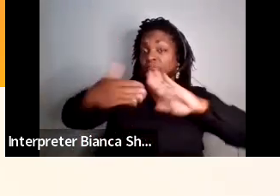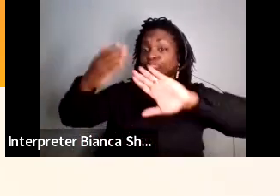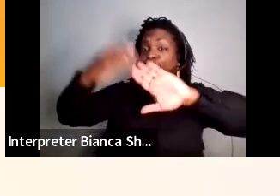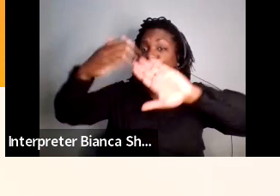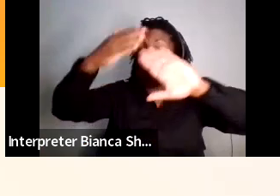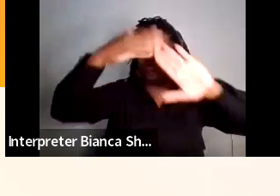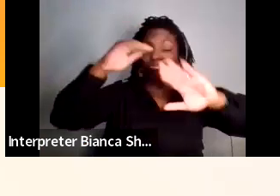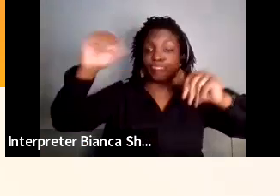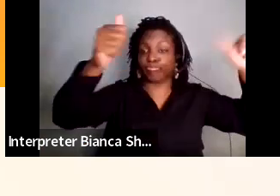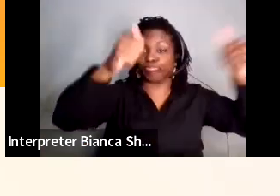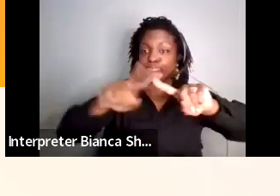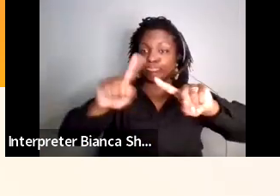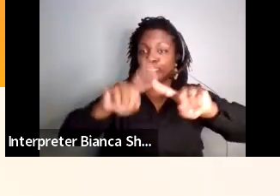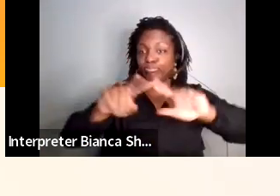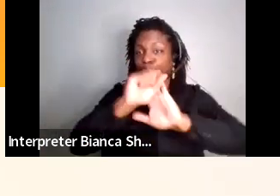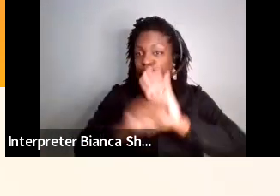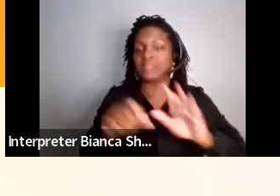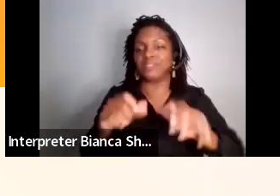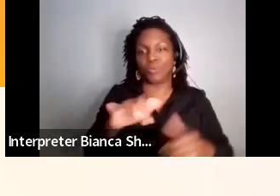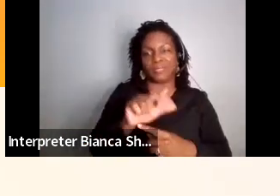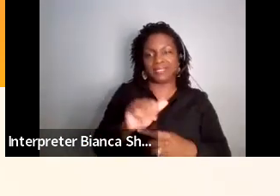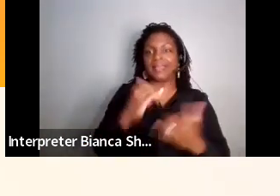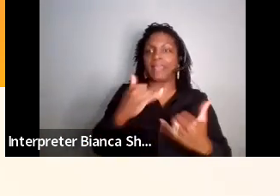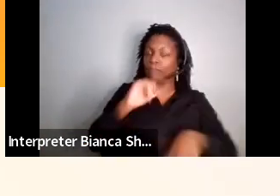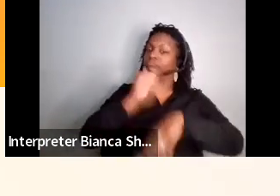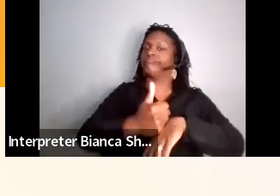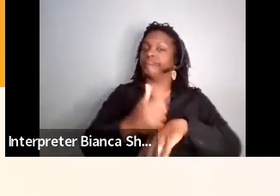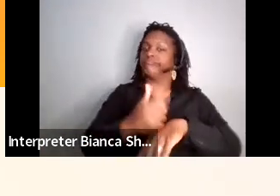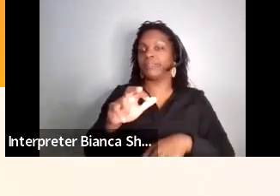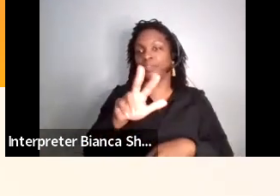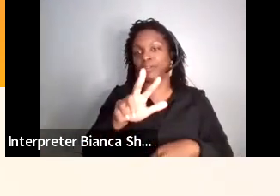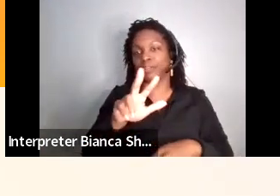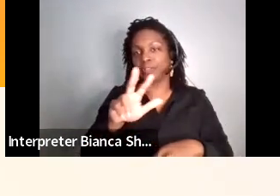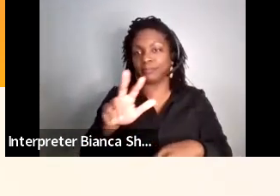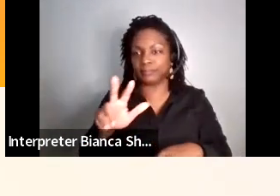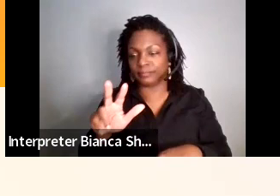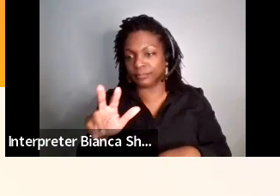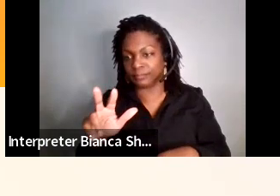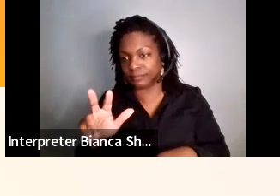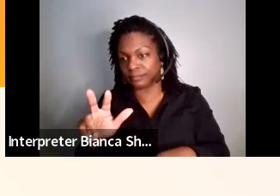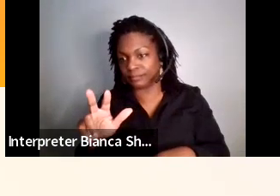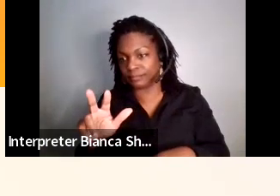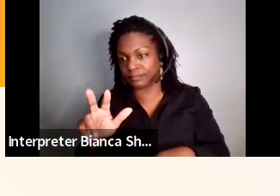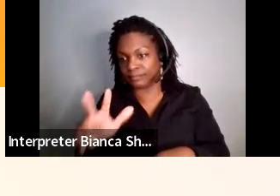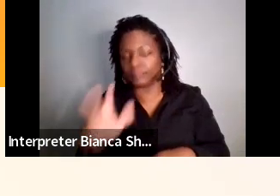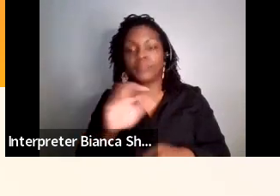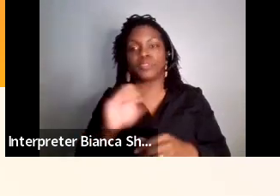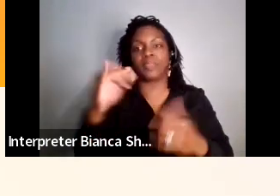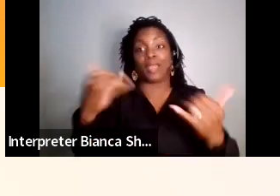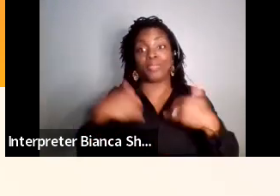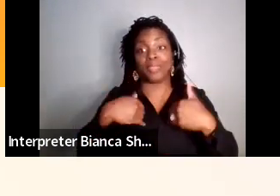So this isn't just something that's just the the sole creation of, you know, a bunch of really cool people in Louisiana.